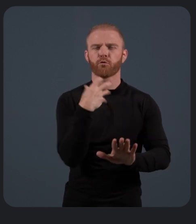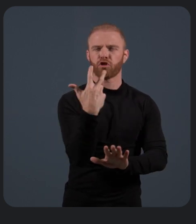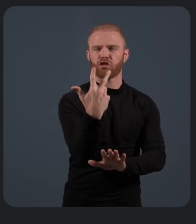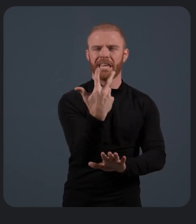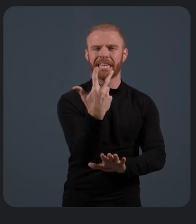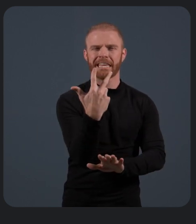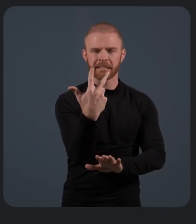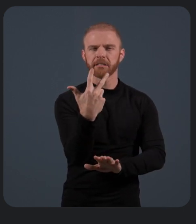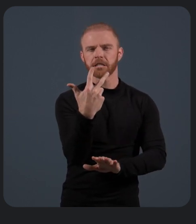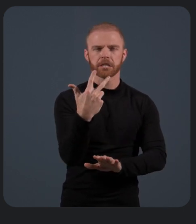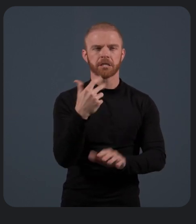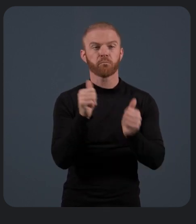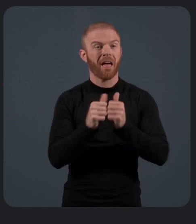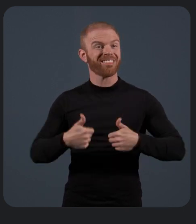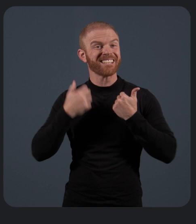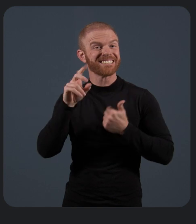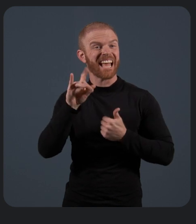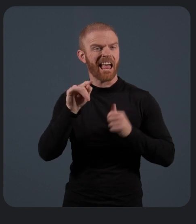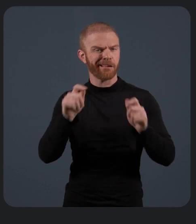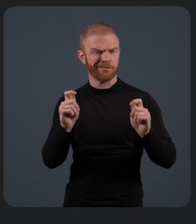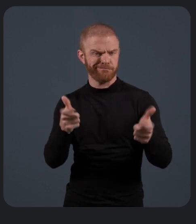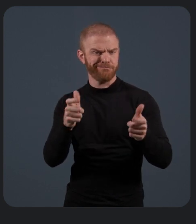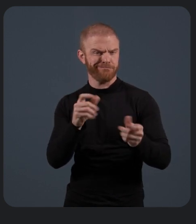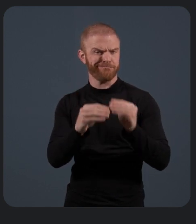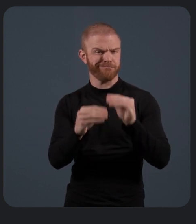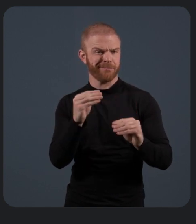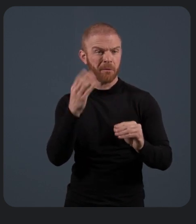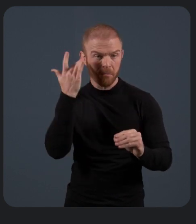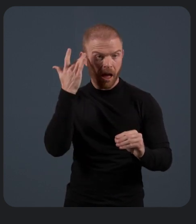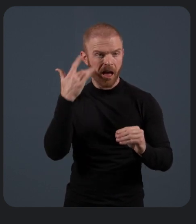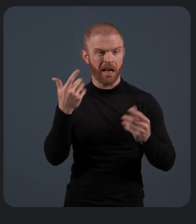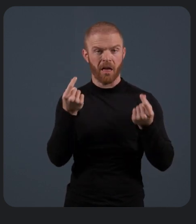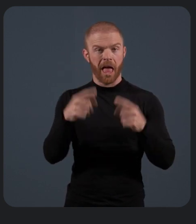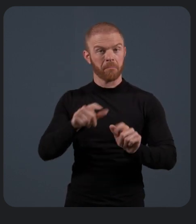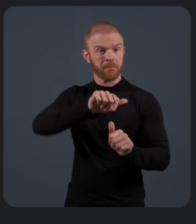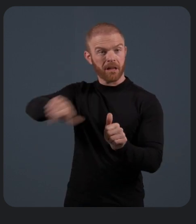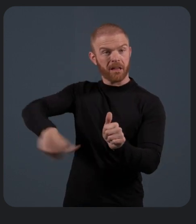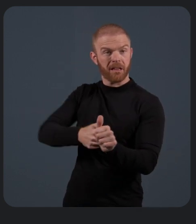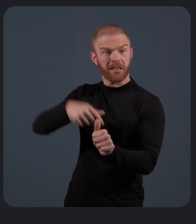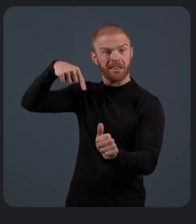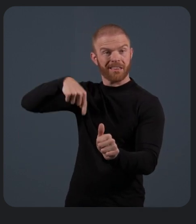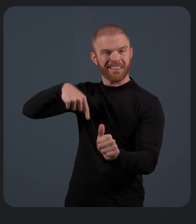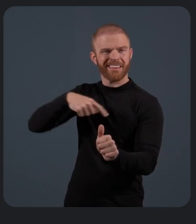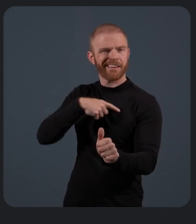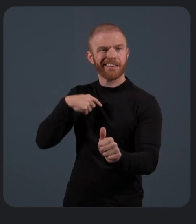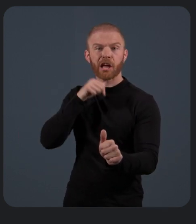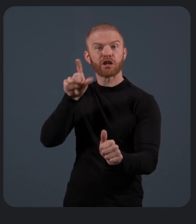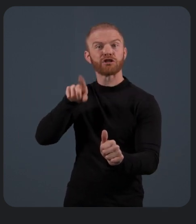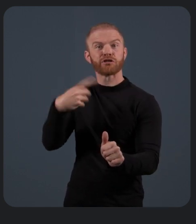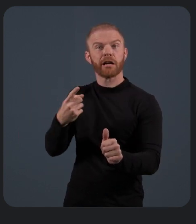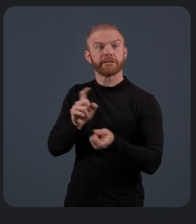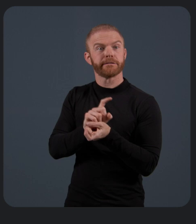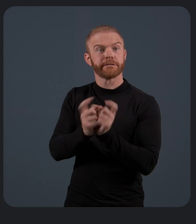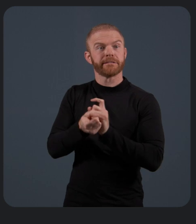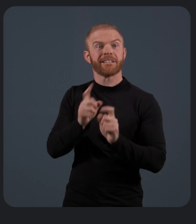Now with live edit, we can quickly fix this because what's happening under the hood is that we're not just changing literal values,